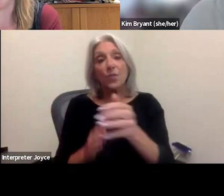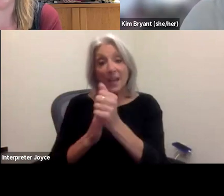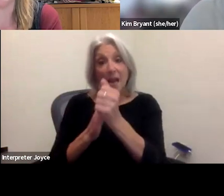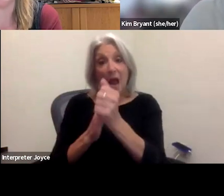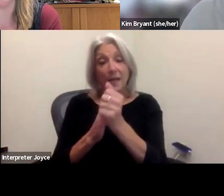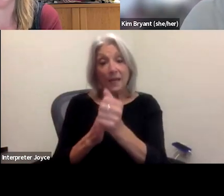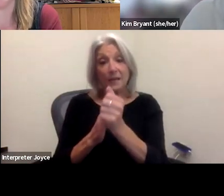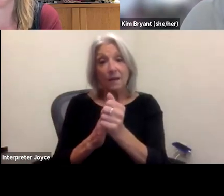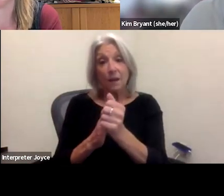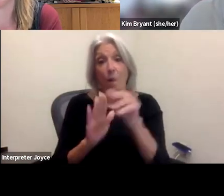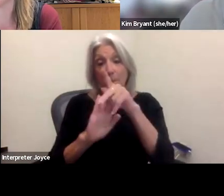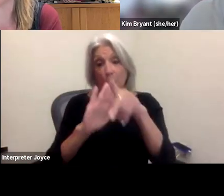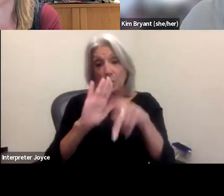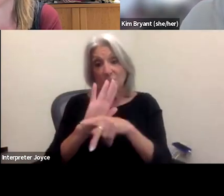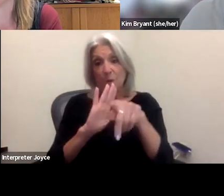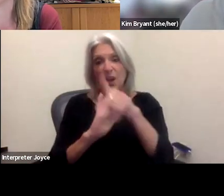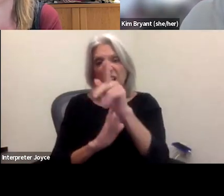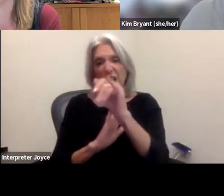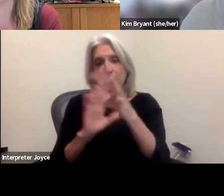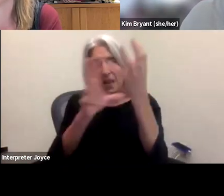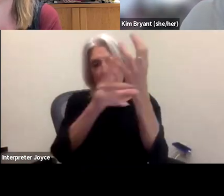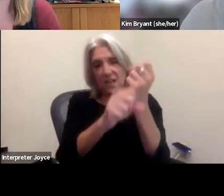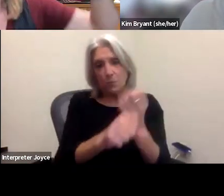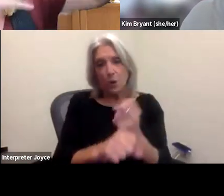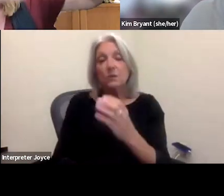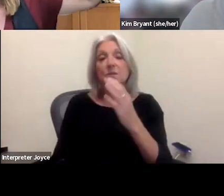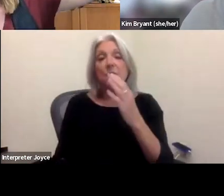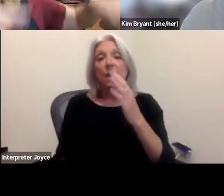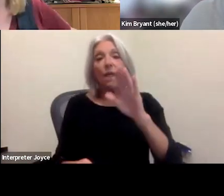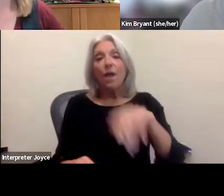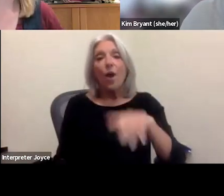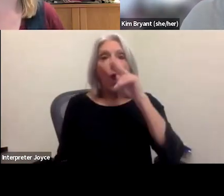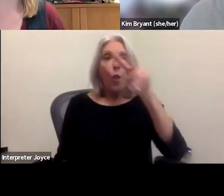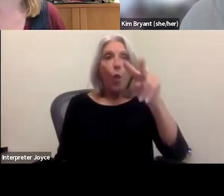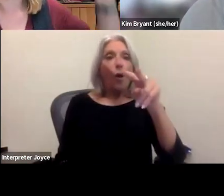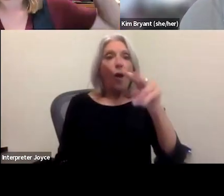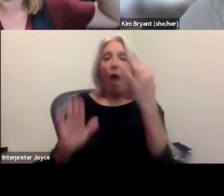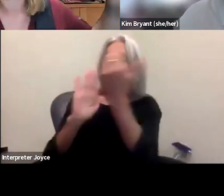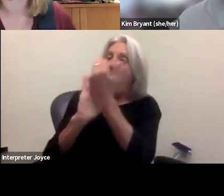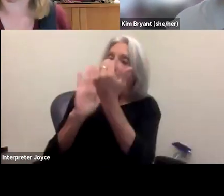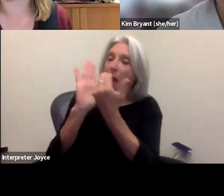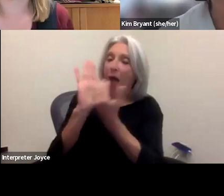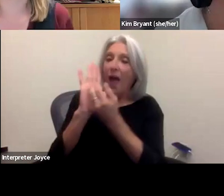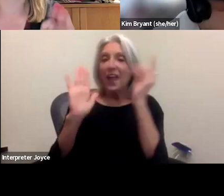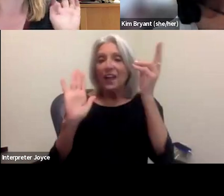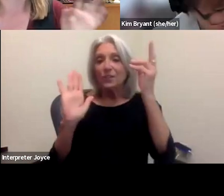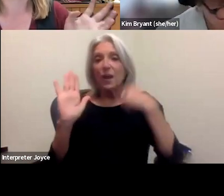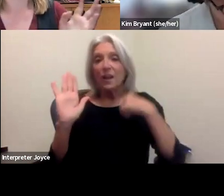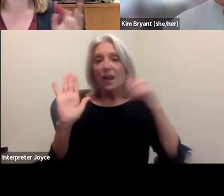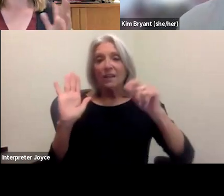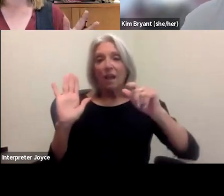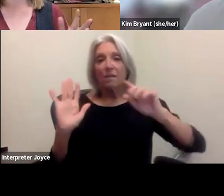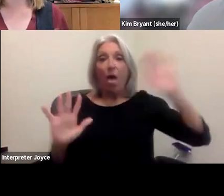Kim actually can summarize things instead of me just, like, look at all this history, and waving my hands frantically.